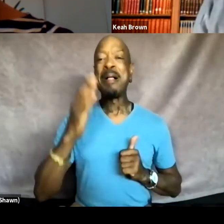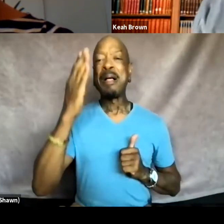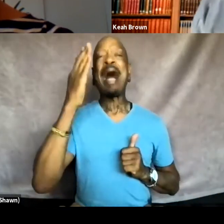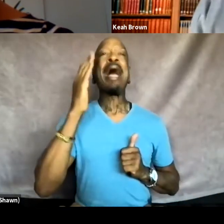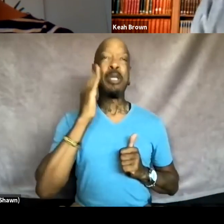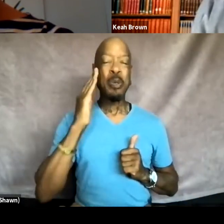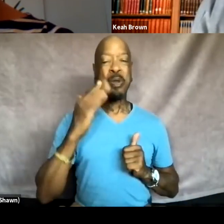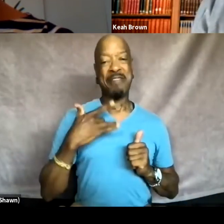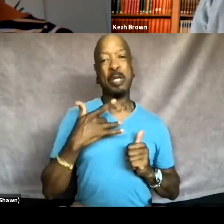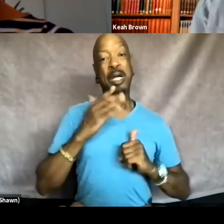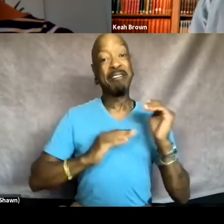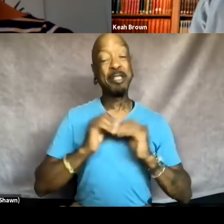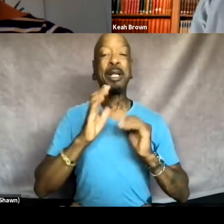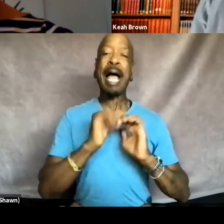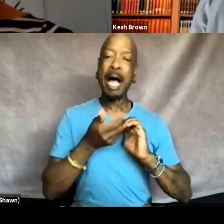questions we're going to look and how.